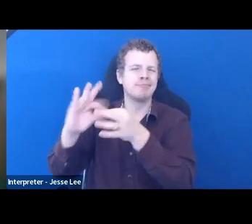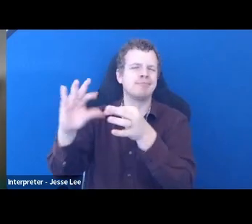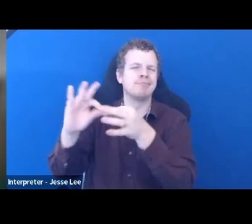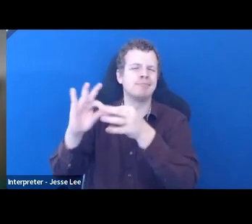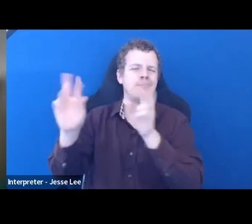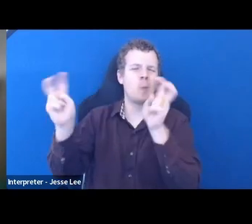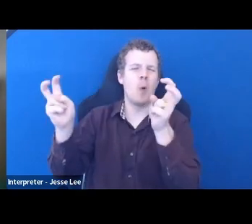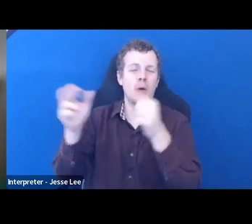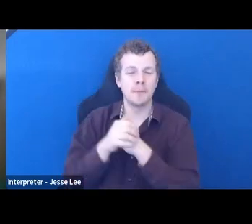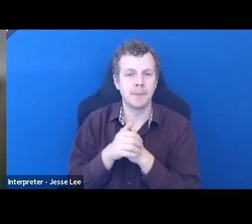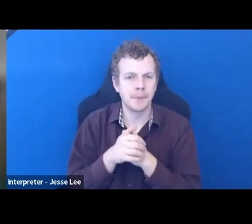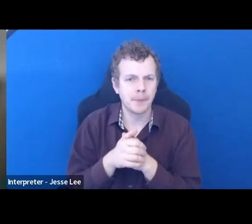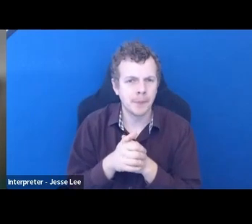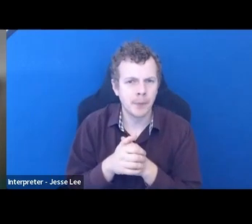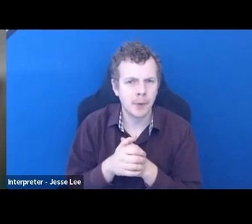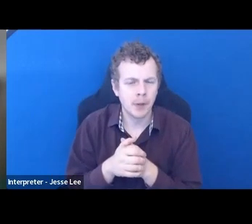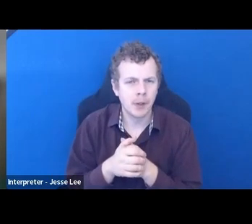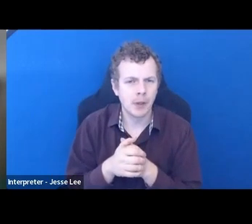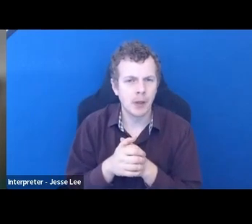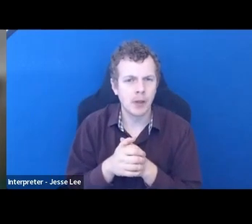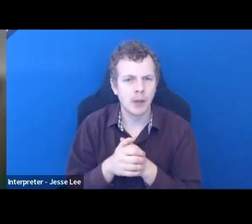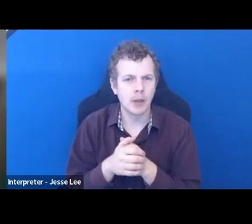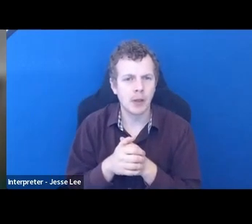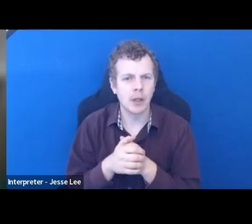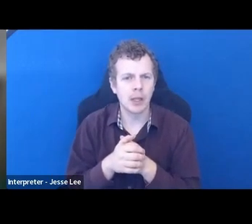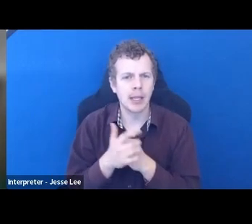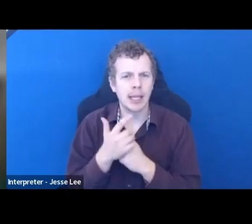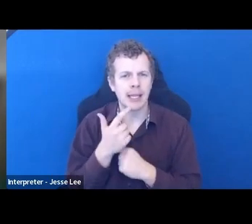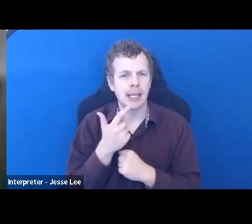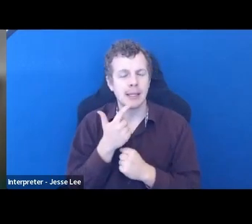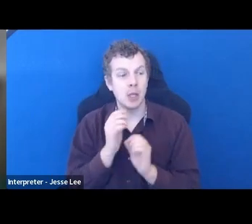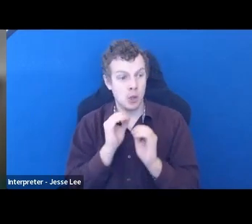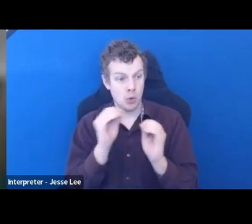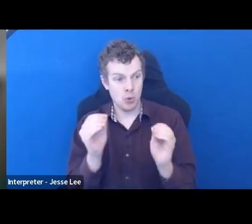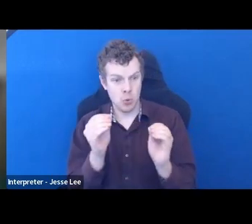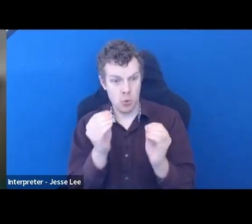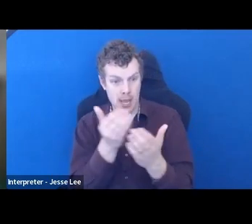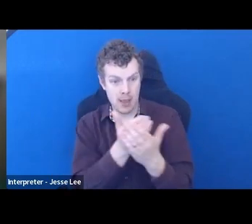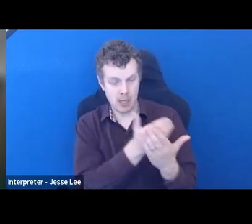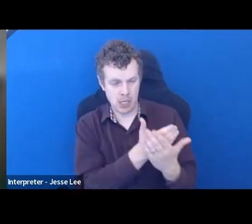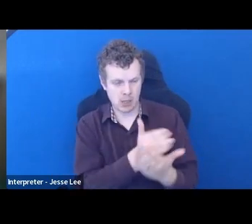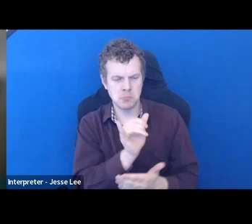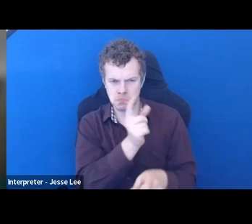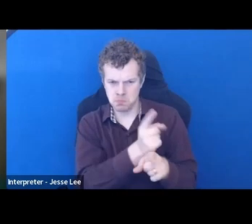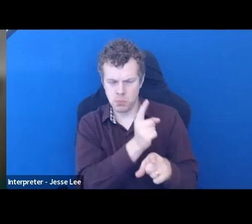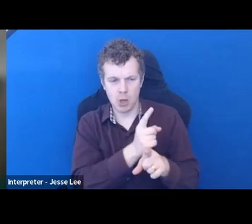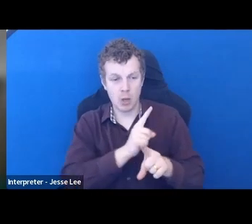So I think even though we don't have any evidence for it, it's like well can you do something or not do something.